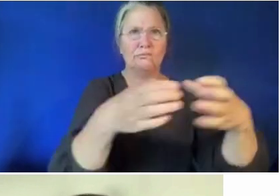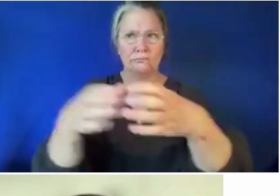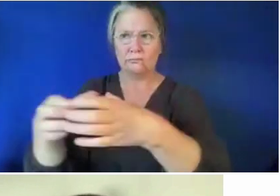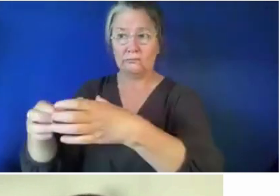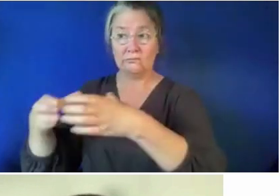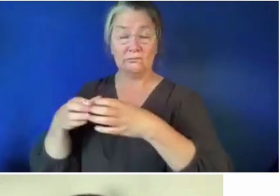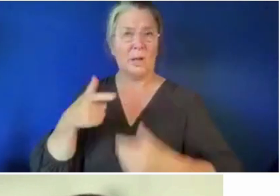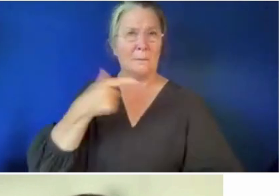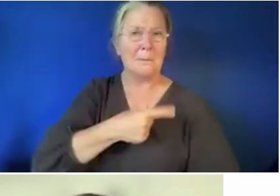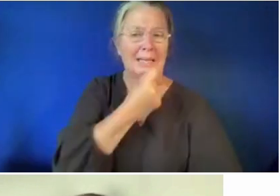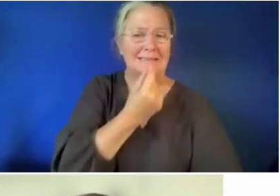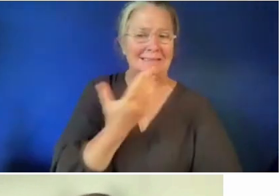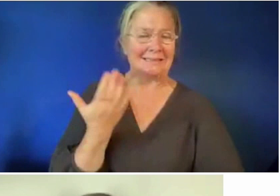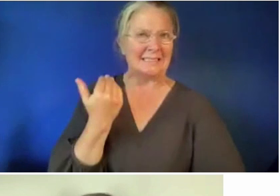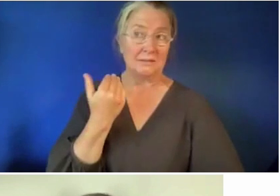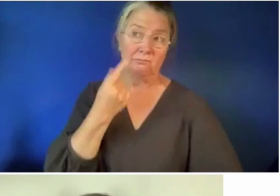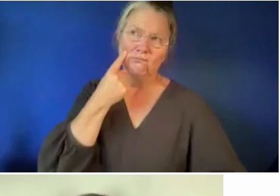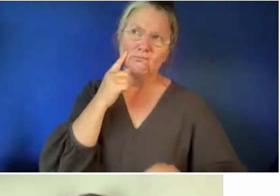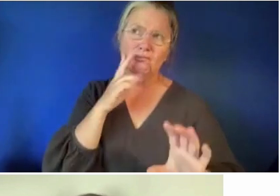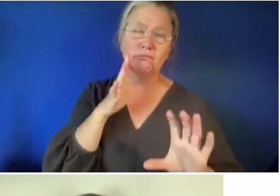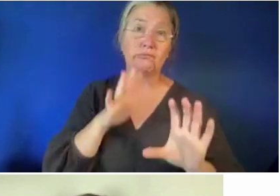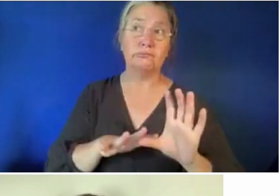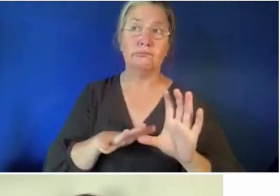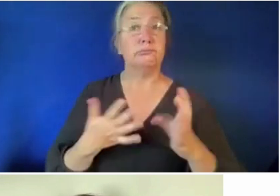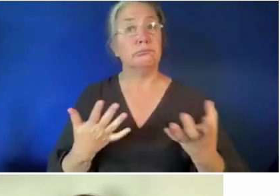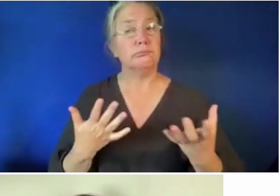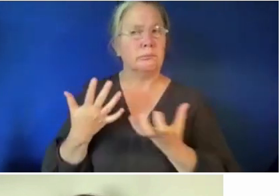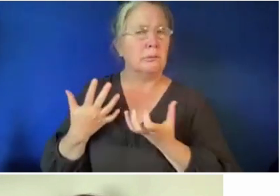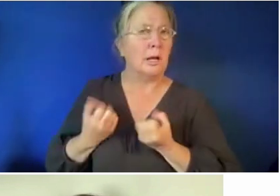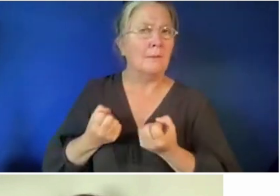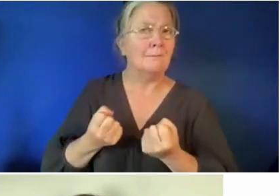It's quite a few years across governments of different types